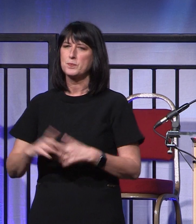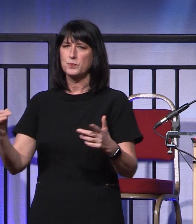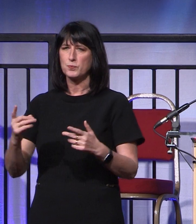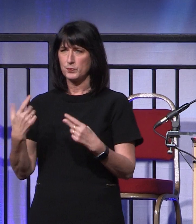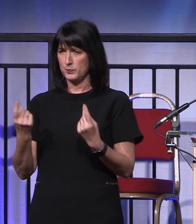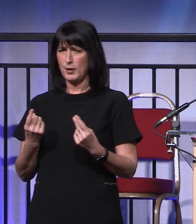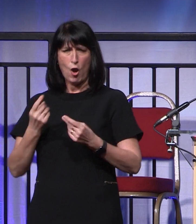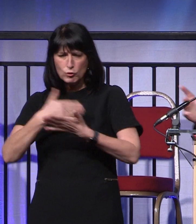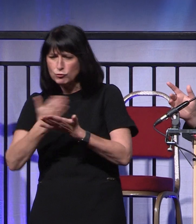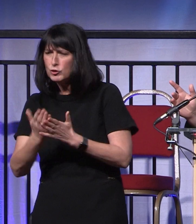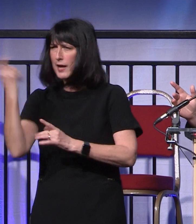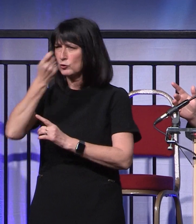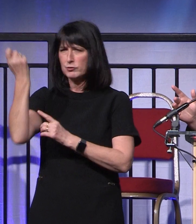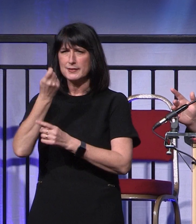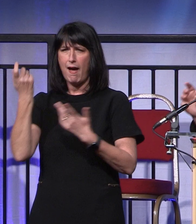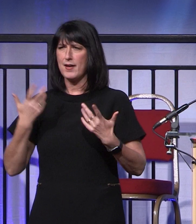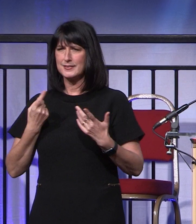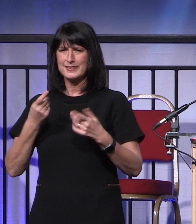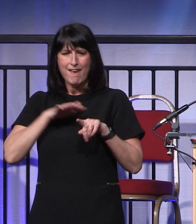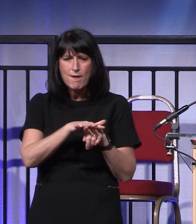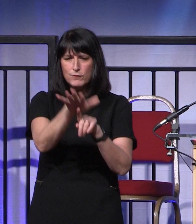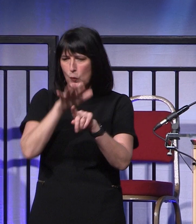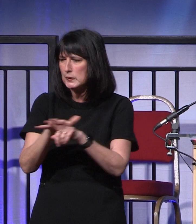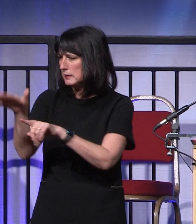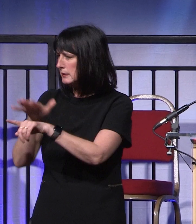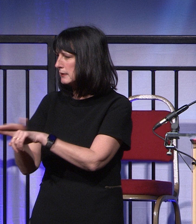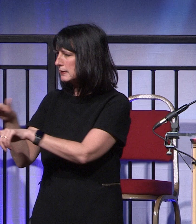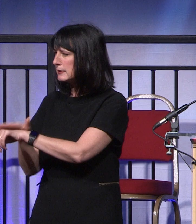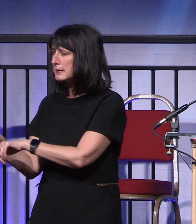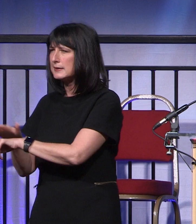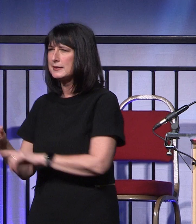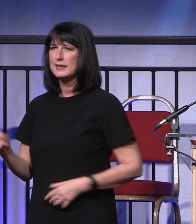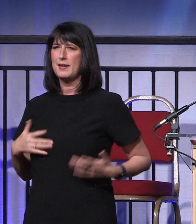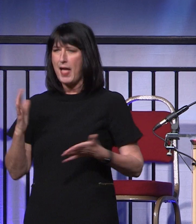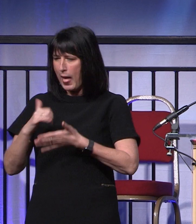who like you are now ready to take on the world tell them